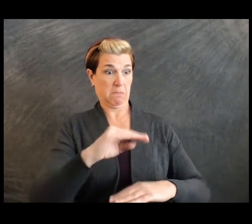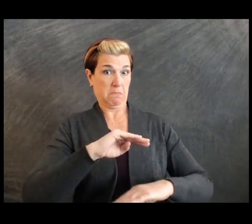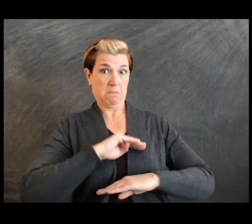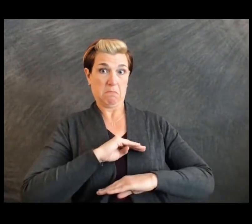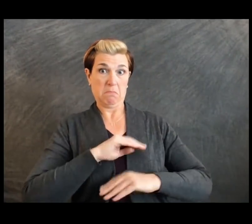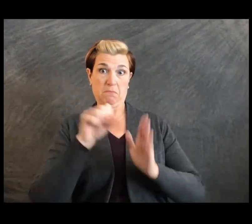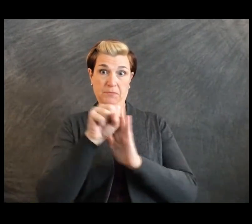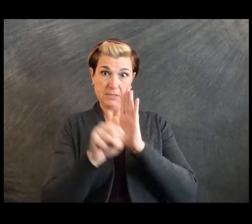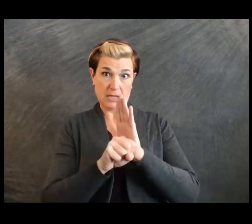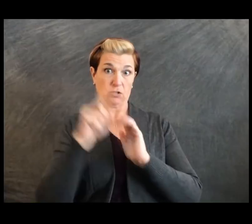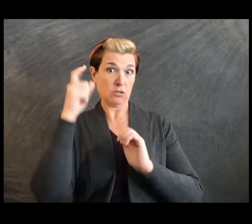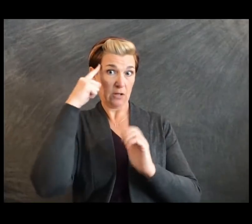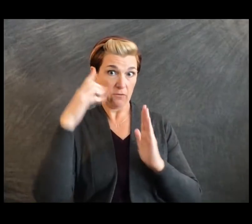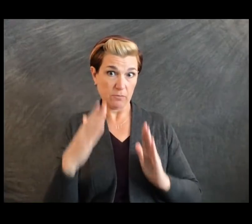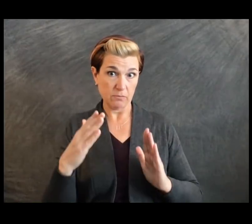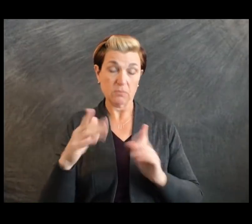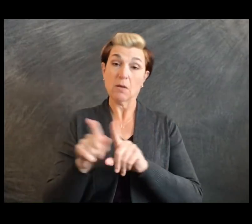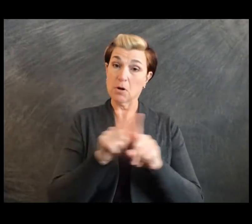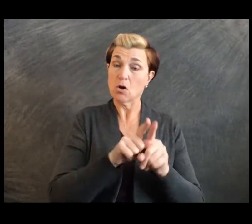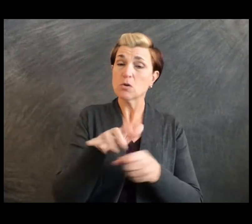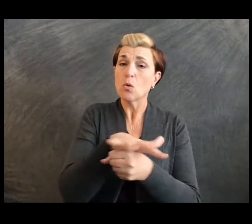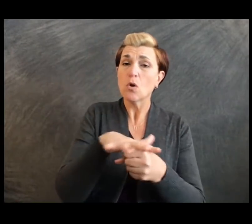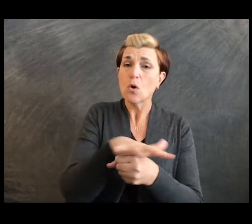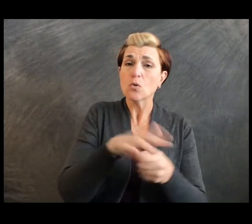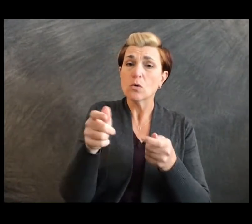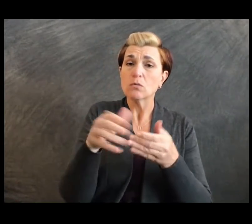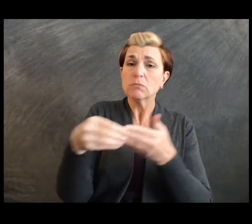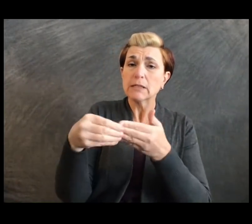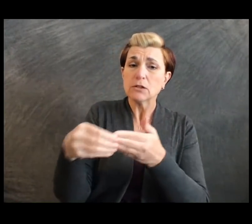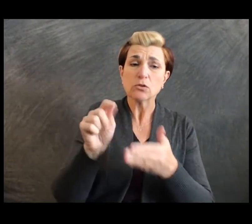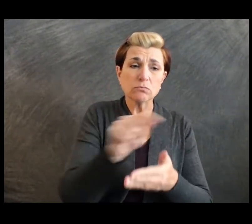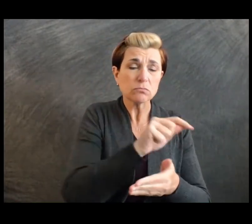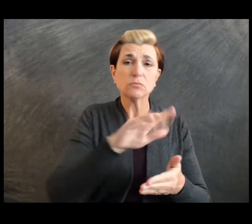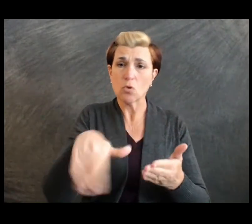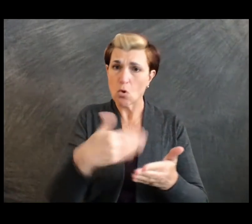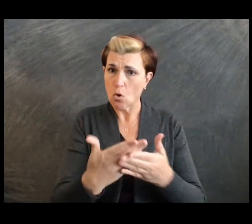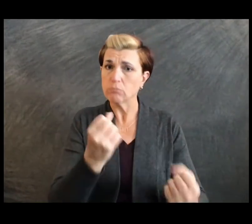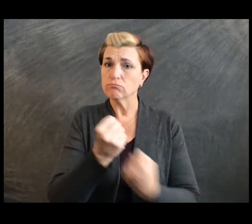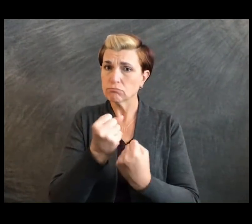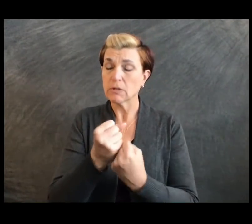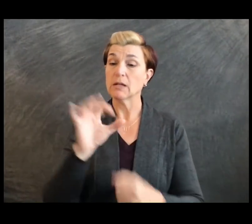even local has been pretty incredible FEMA administrator Pete gainer who is